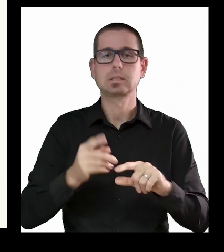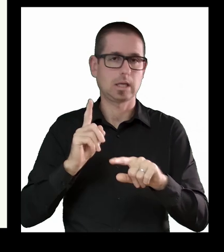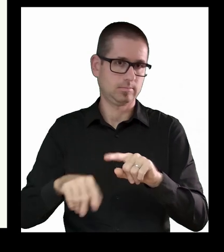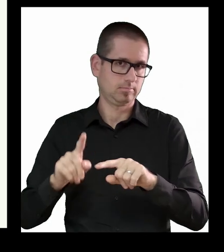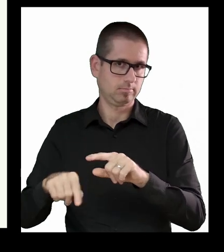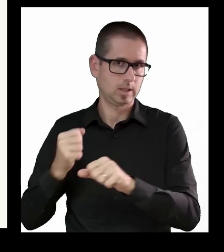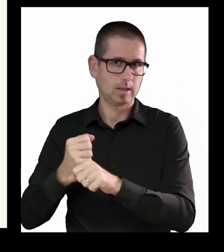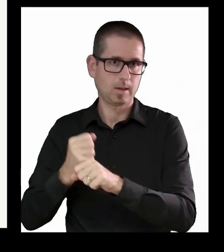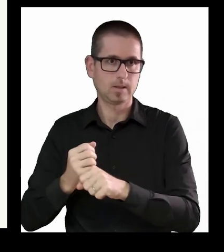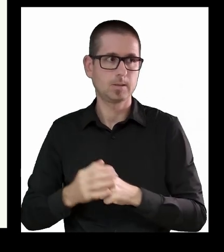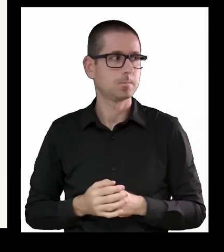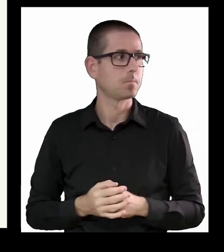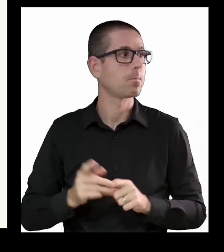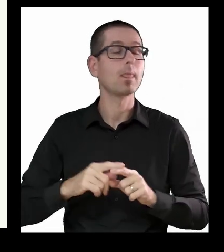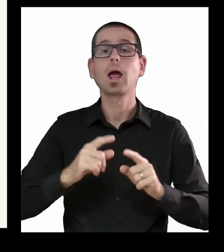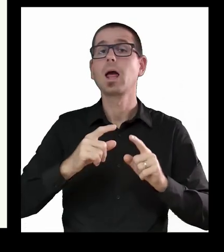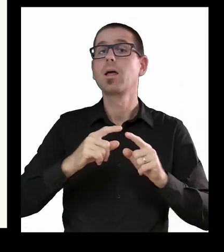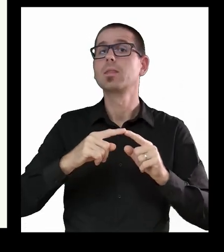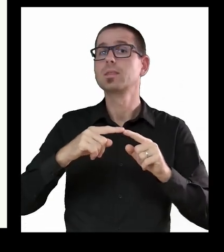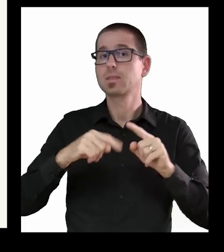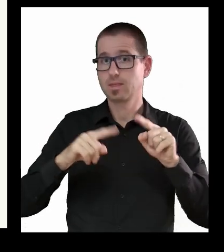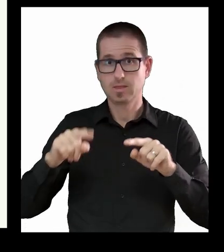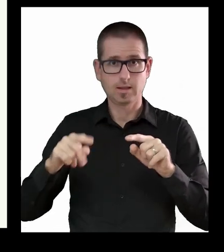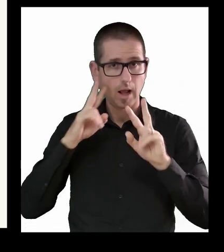The data analysis for this piloting process would be by